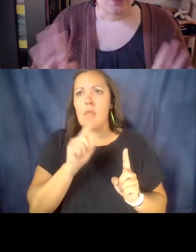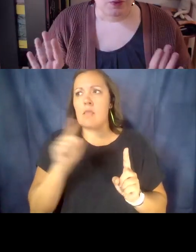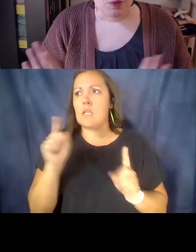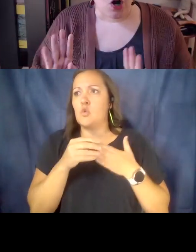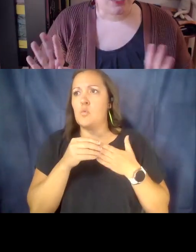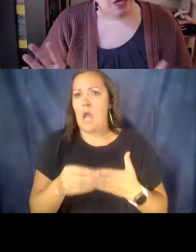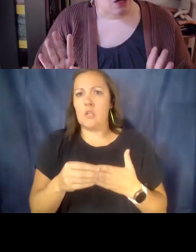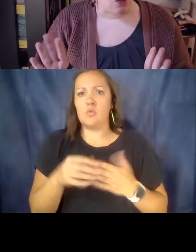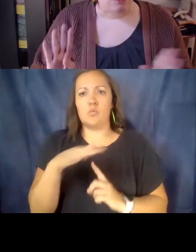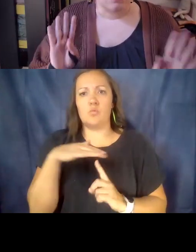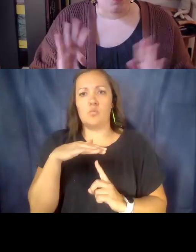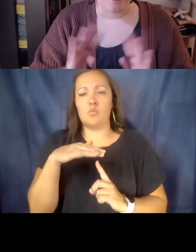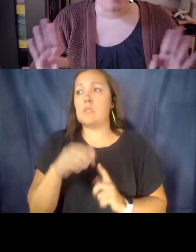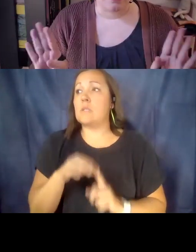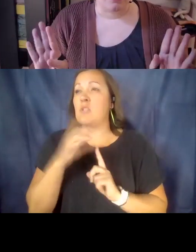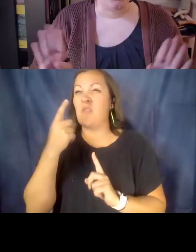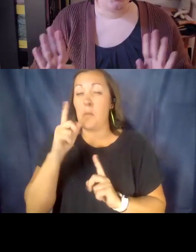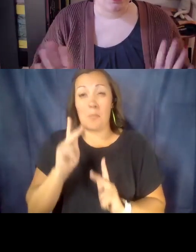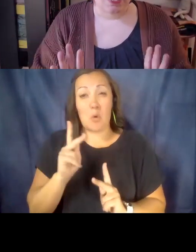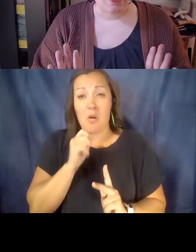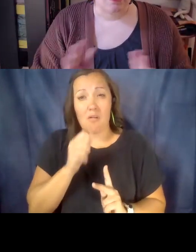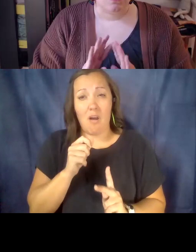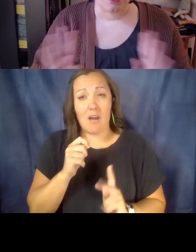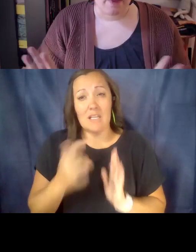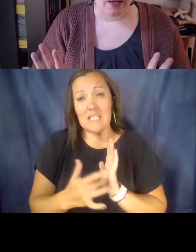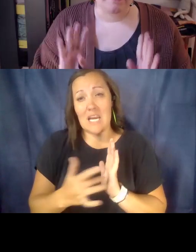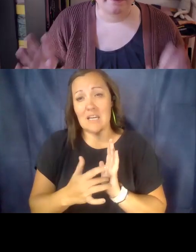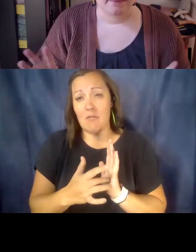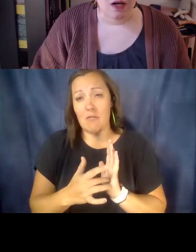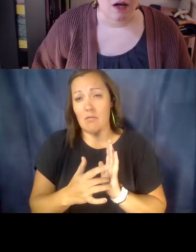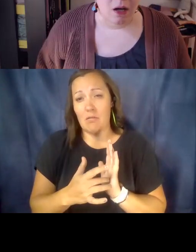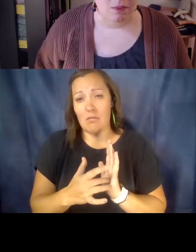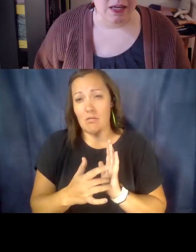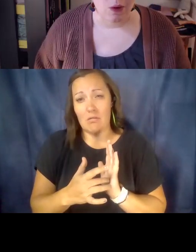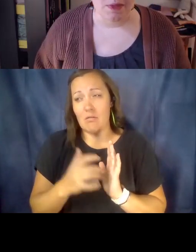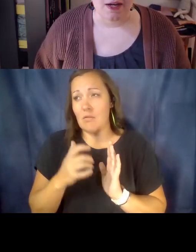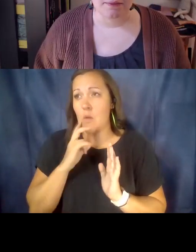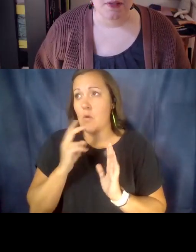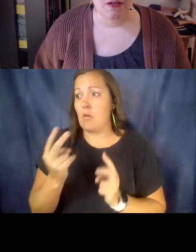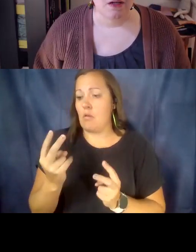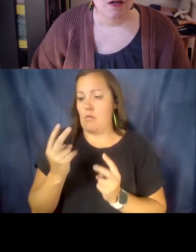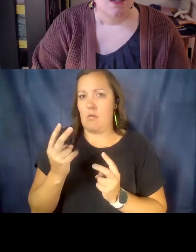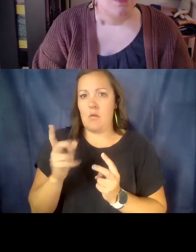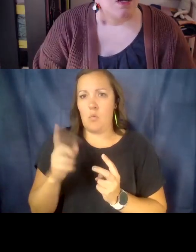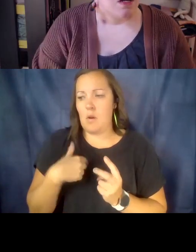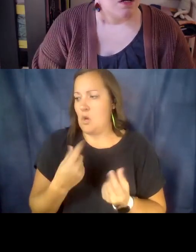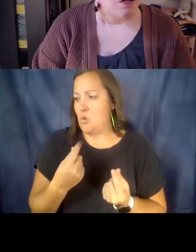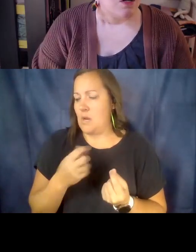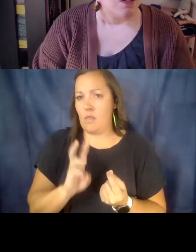for people that aren't technical, where are they going to look to see where am I in the website?